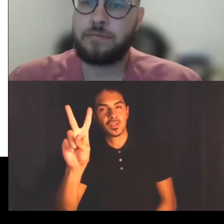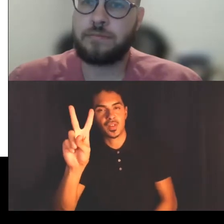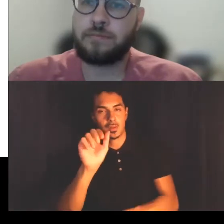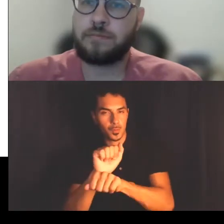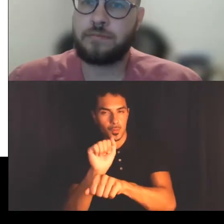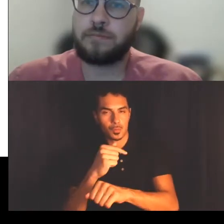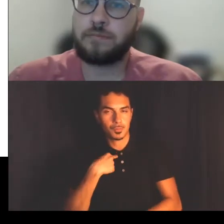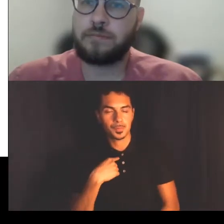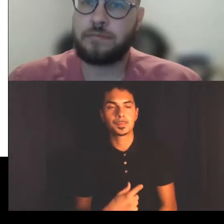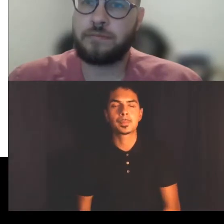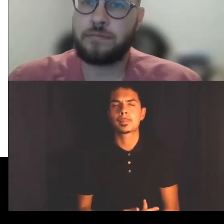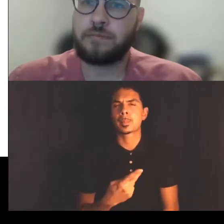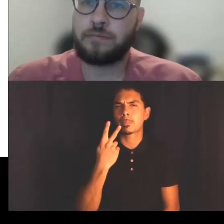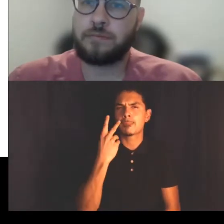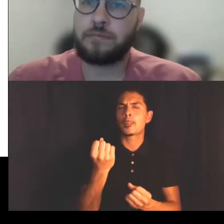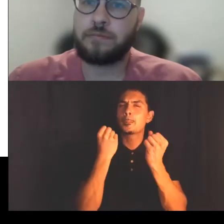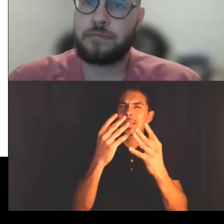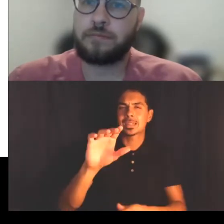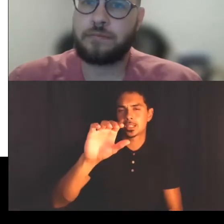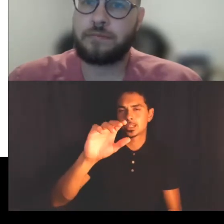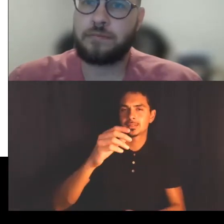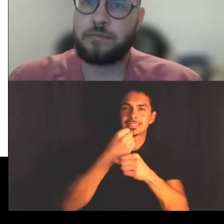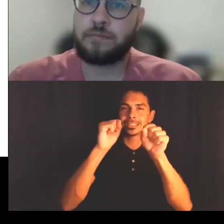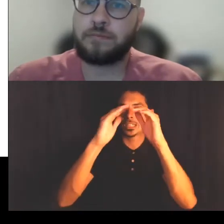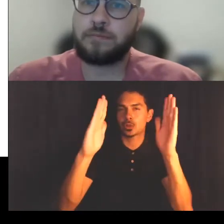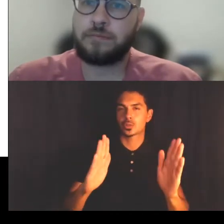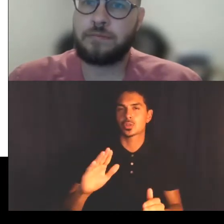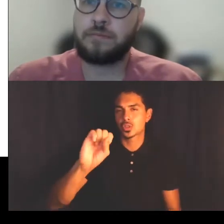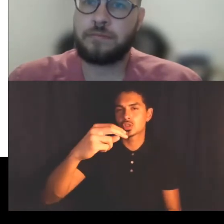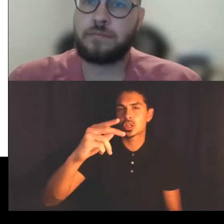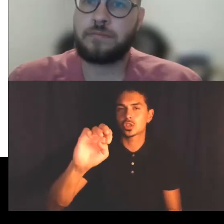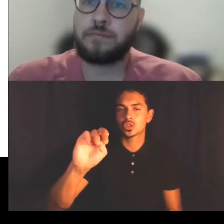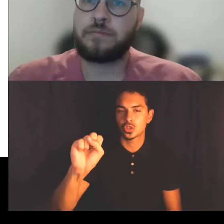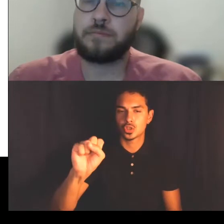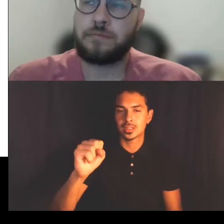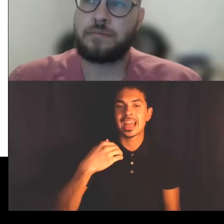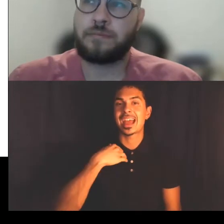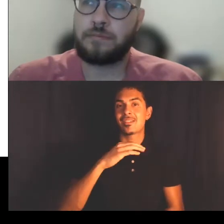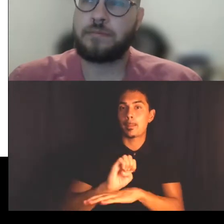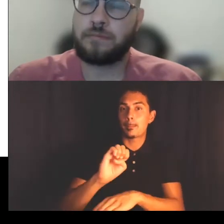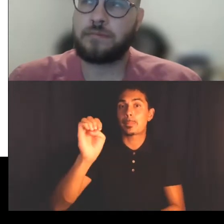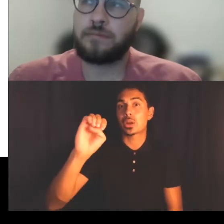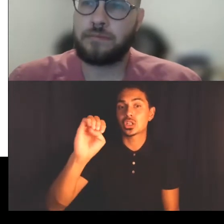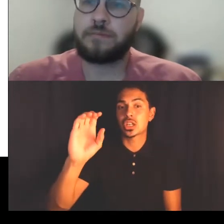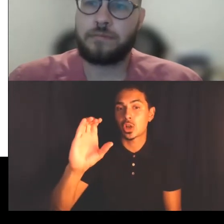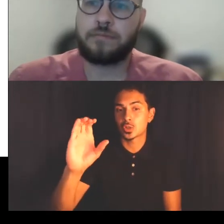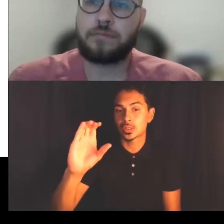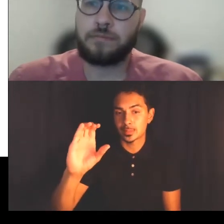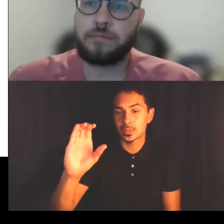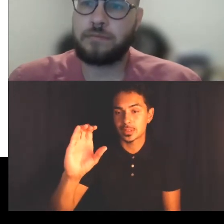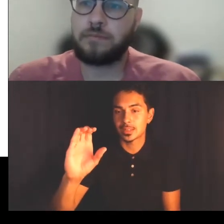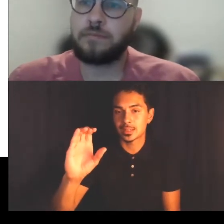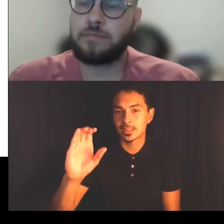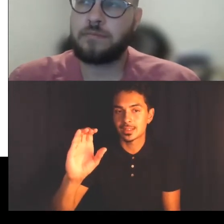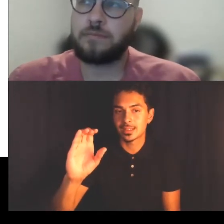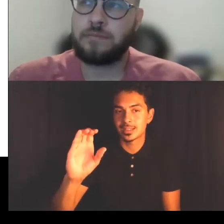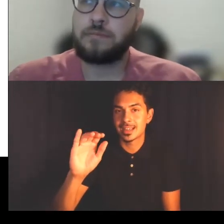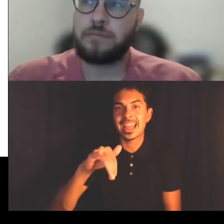I saw a lot of shelters that kept emergency contraceptions and things like that in the shelter, in the staff,